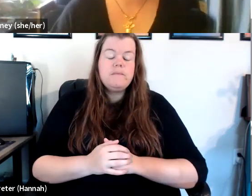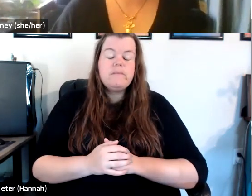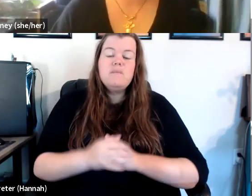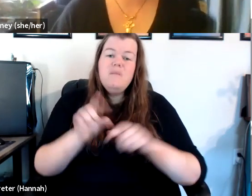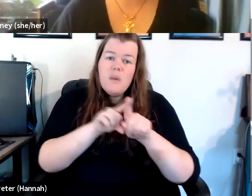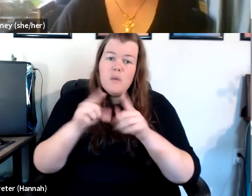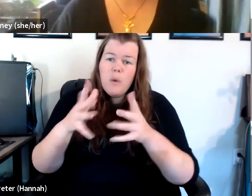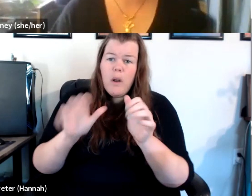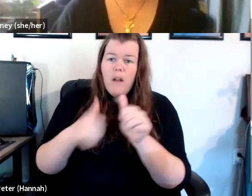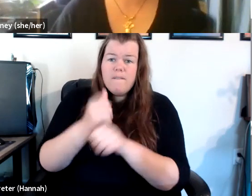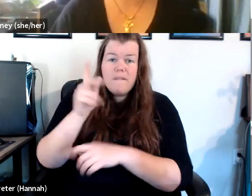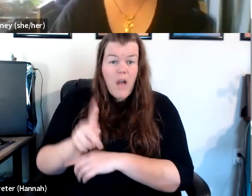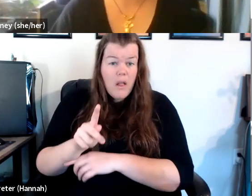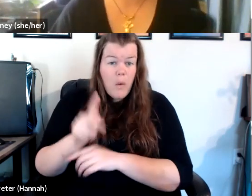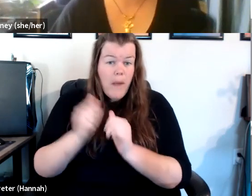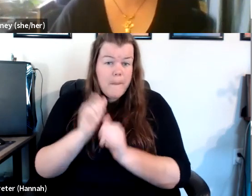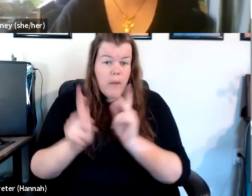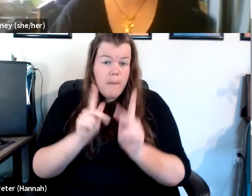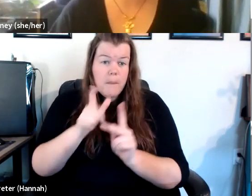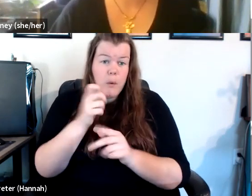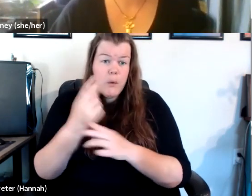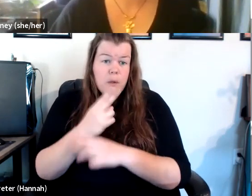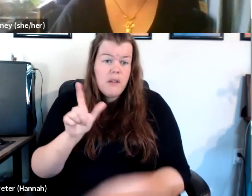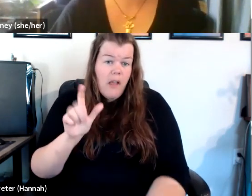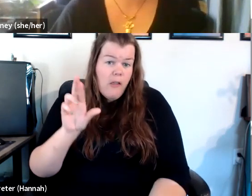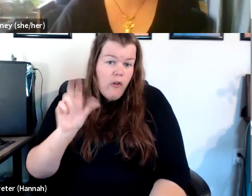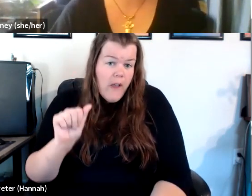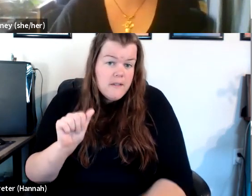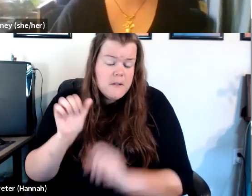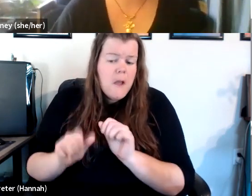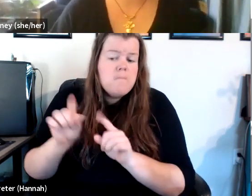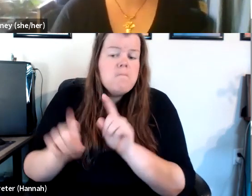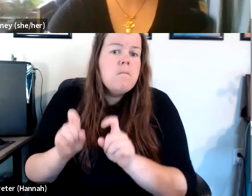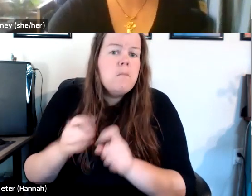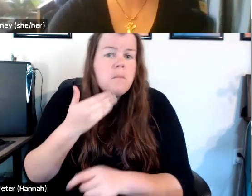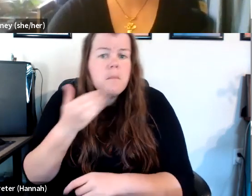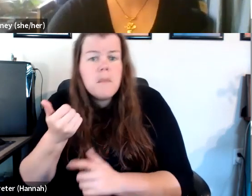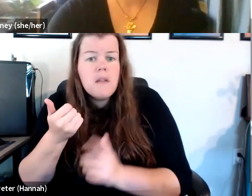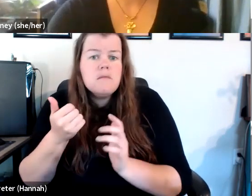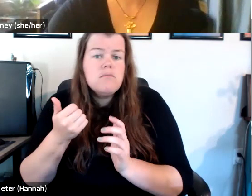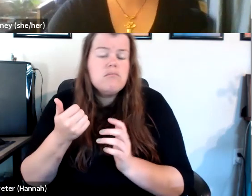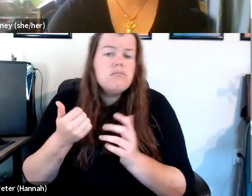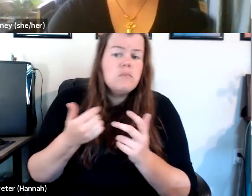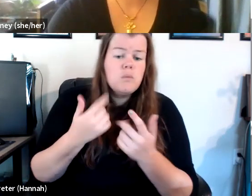with people who are using LRAs so we can ask them what's working well and what can get better. So